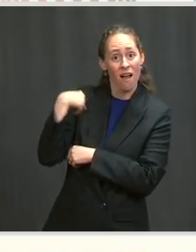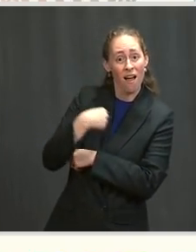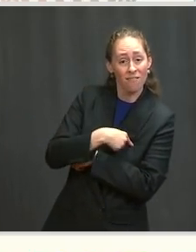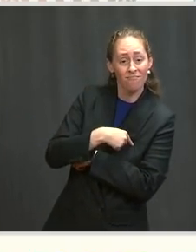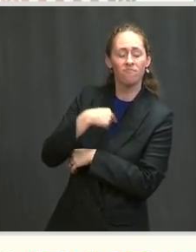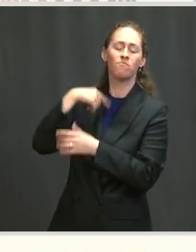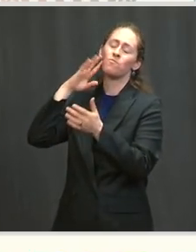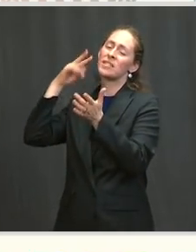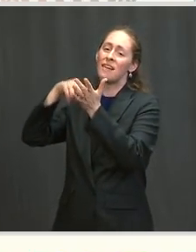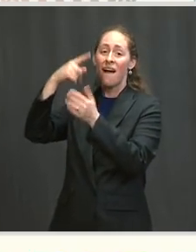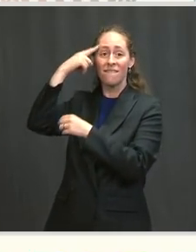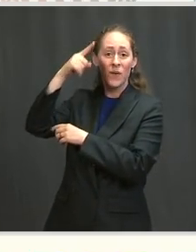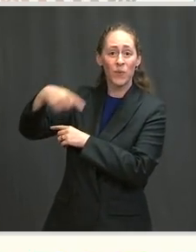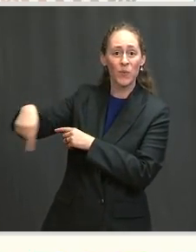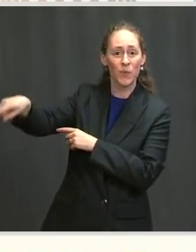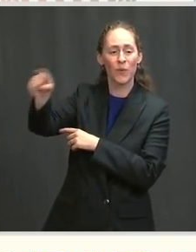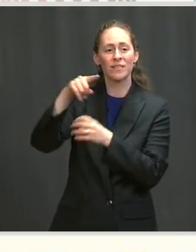Mr. President, thank you for having our back.